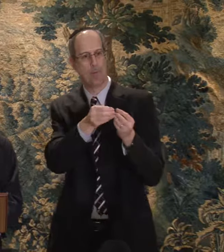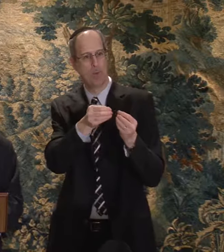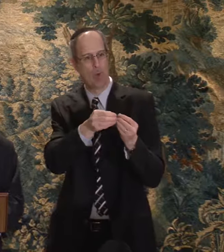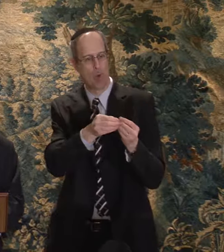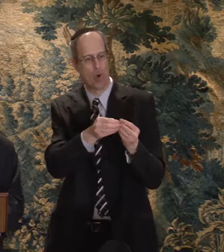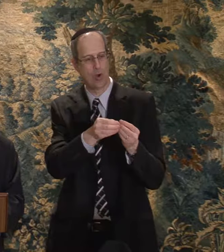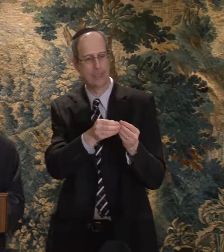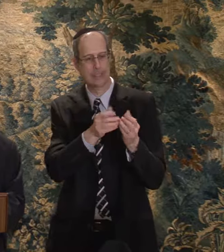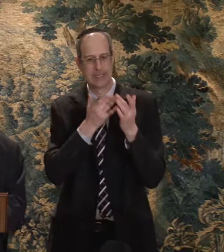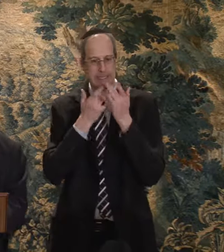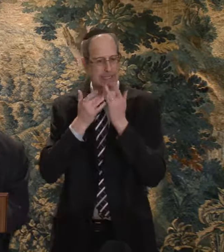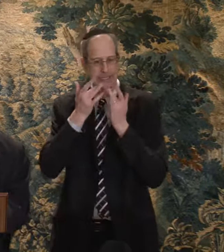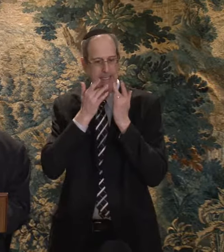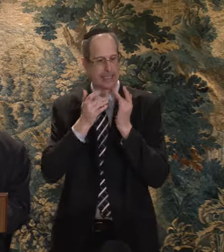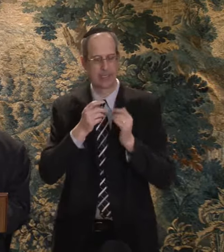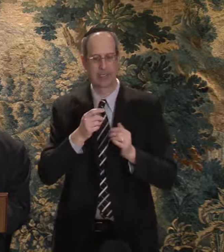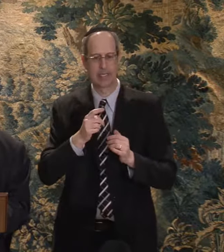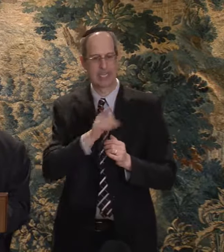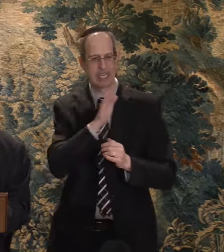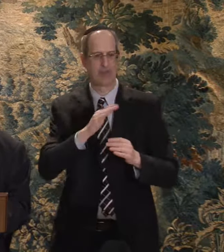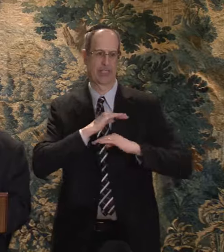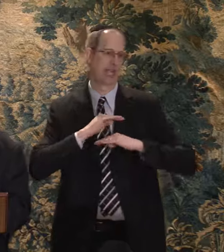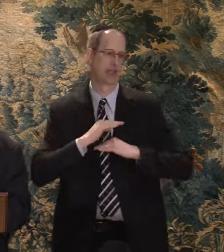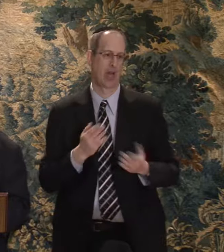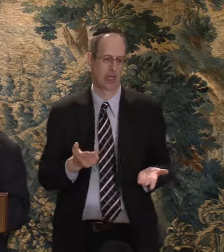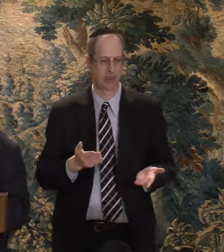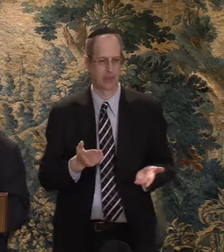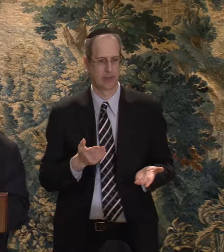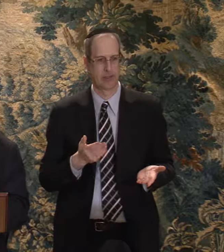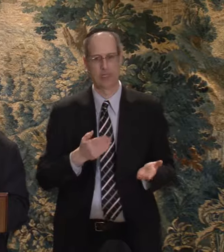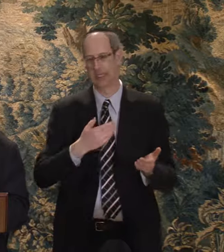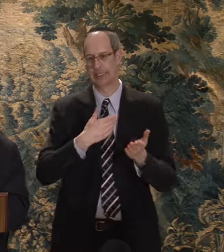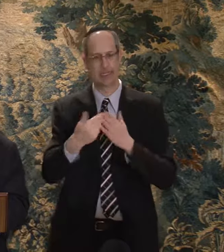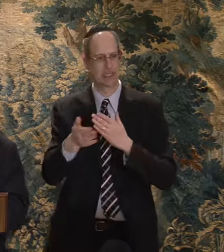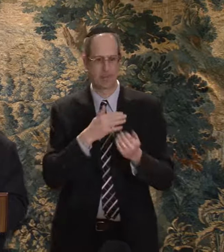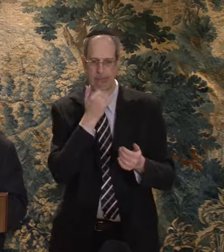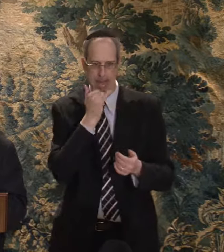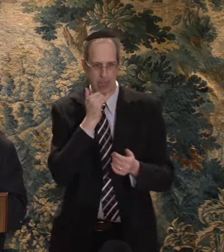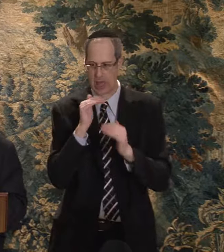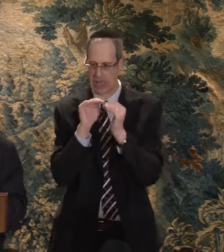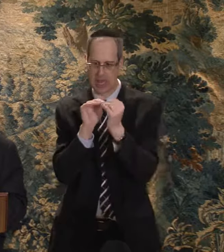to be satisfied with the status quo no matter what level you're at always to